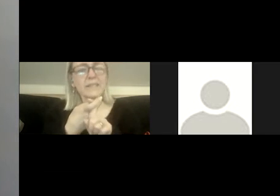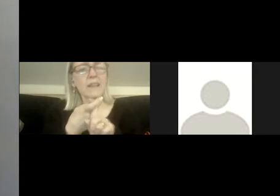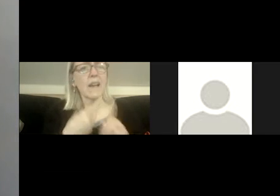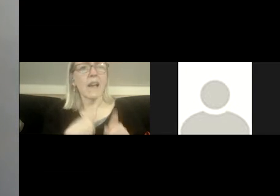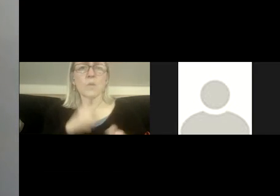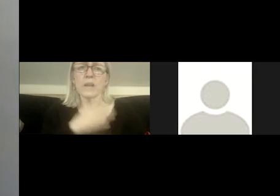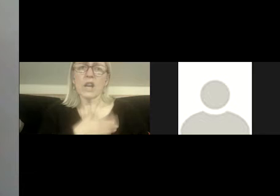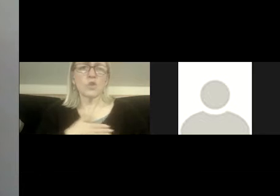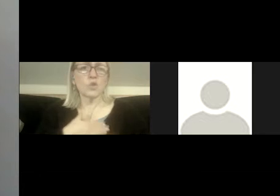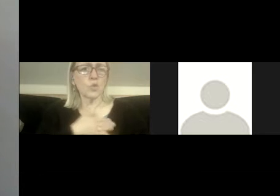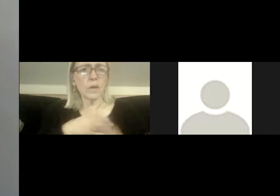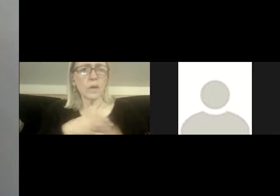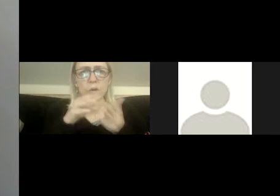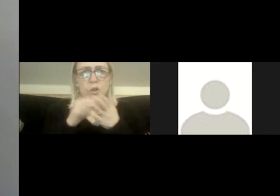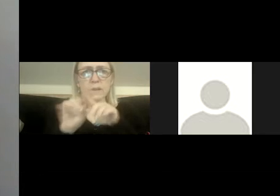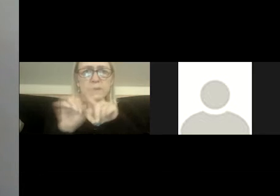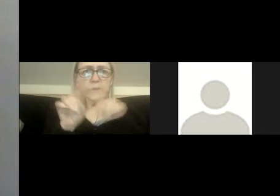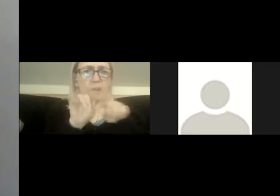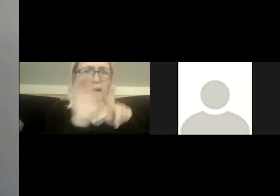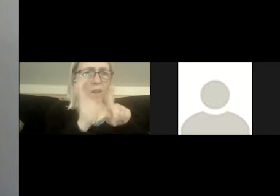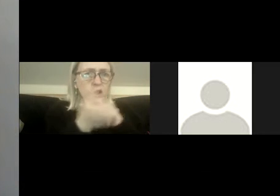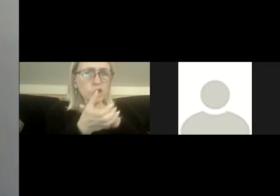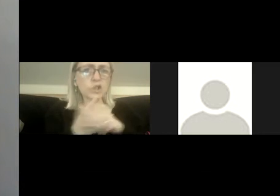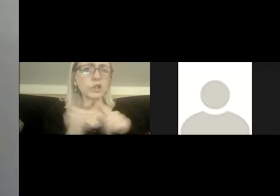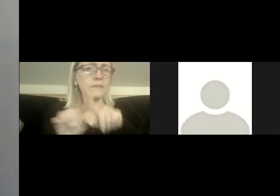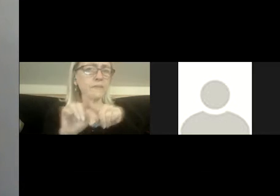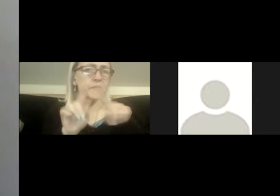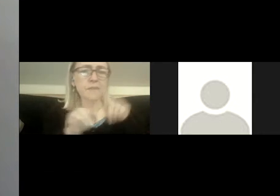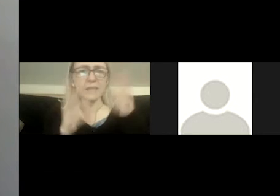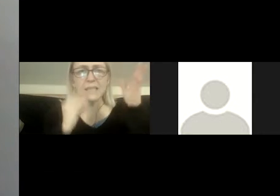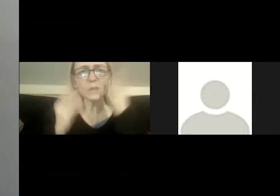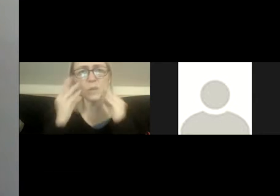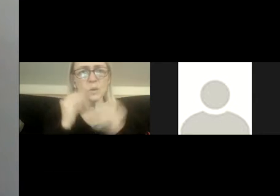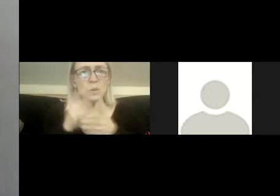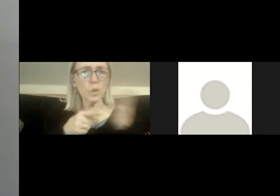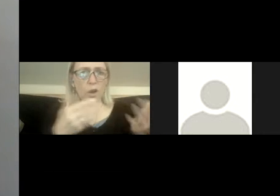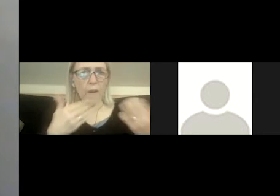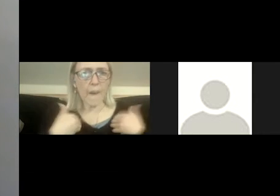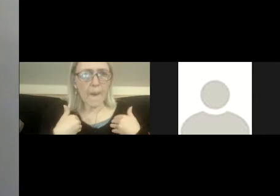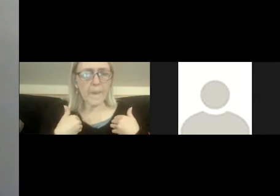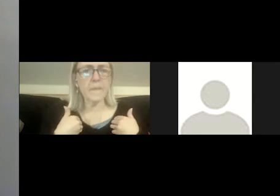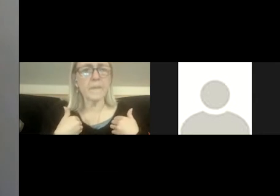experiences that people have had and DIAP just makes that a whole lot easier to do.